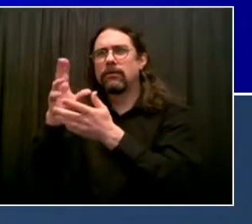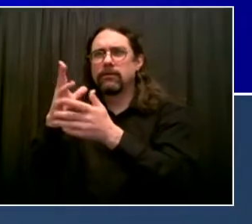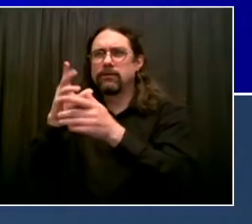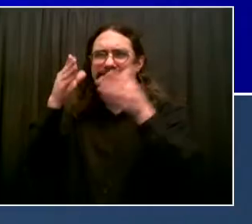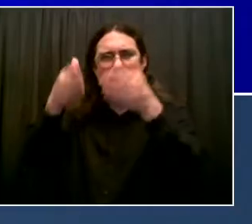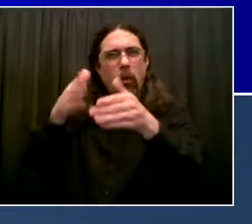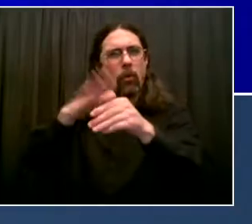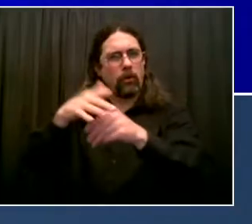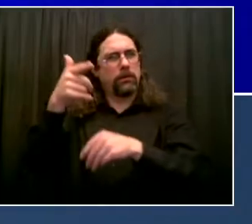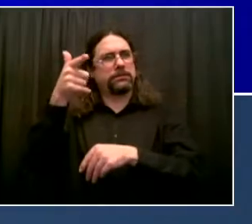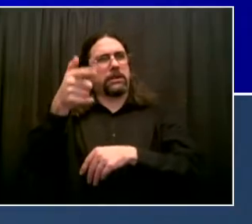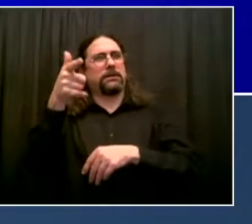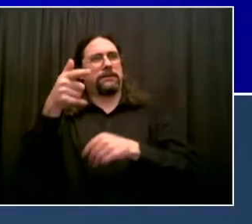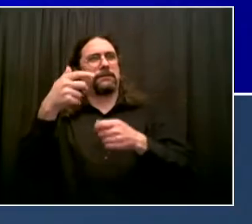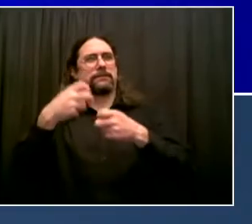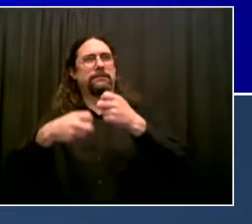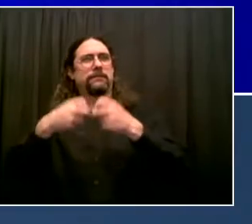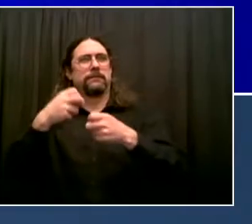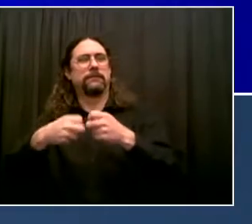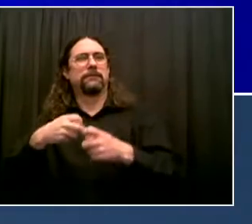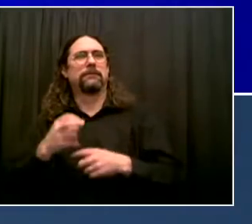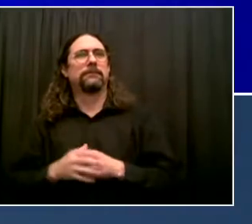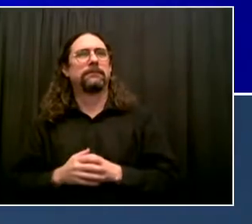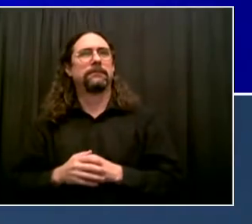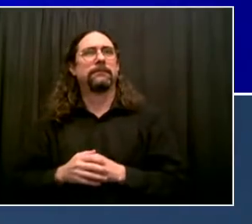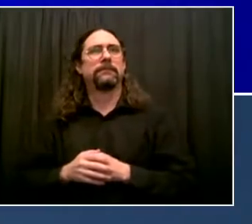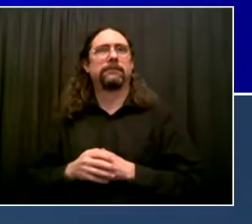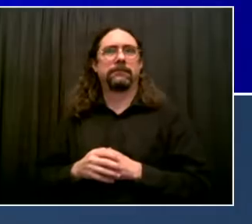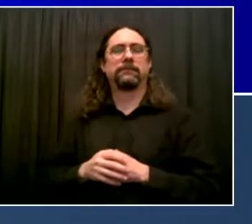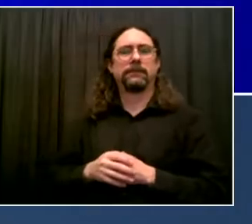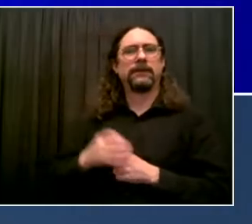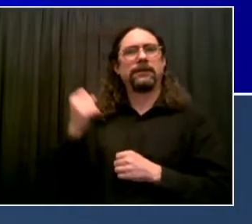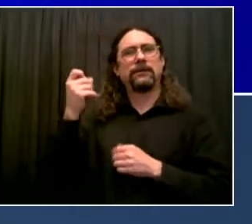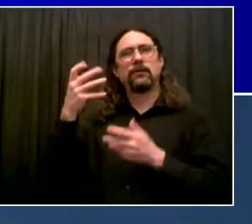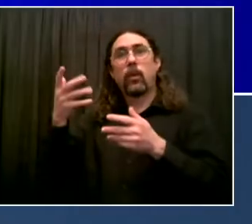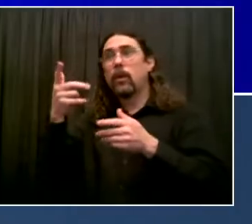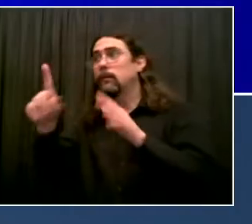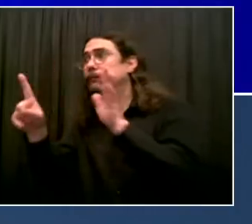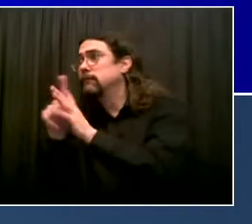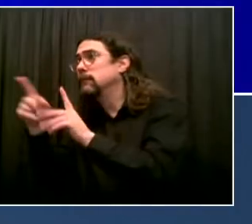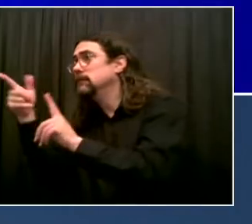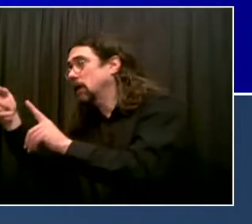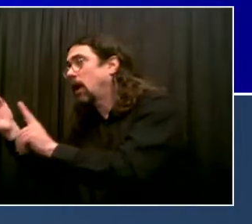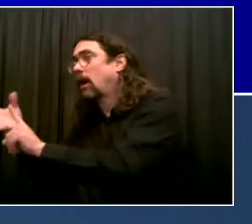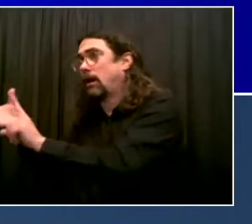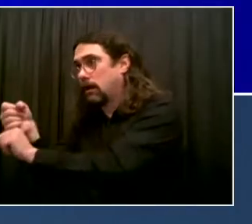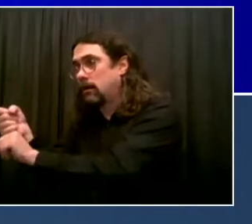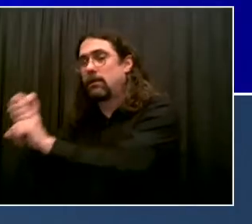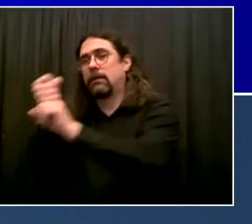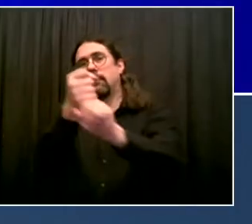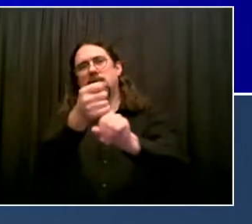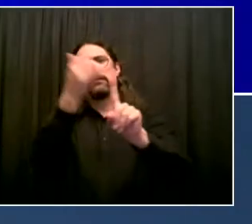ATTENTIONHE TY DESERVE. ALL OF THIS, ESPECIALLY WITH COURTS COMING BACK WILL MAKE A